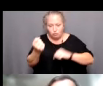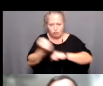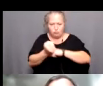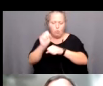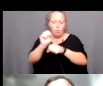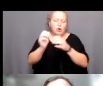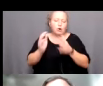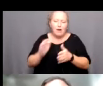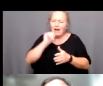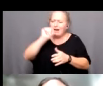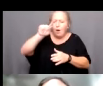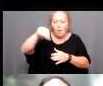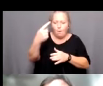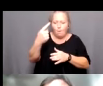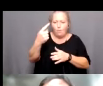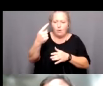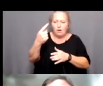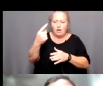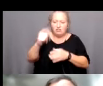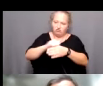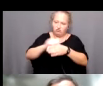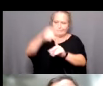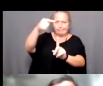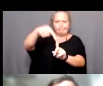it's not just anymore about training in and of itself.